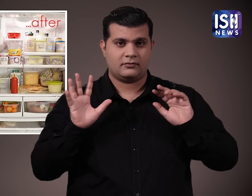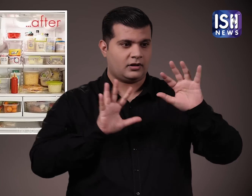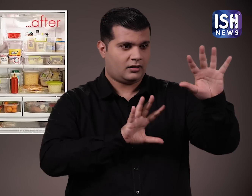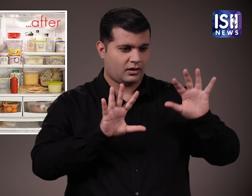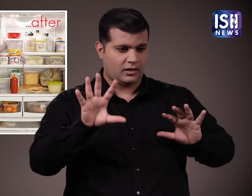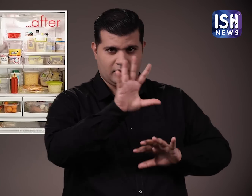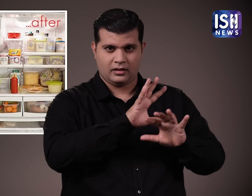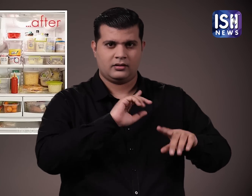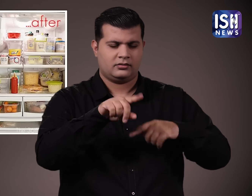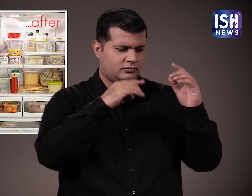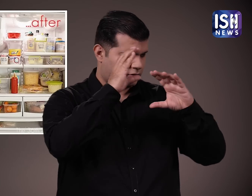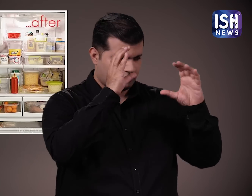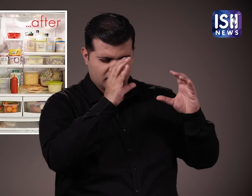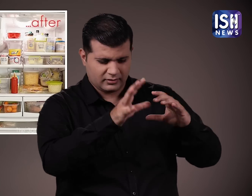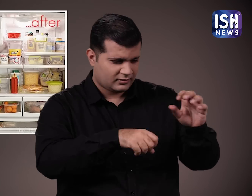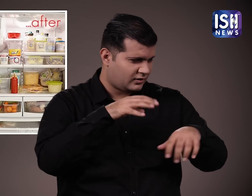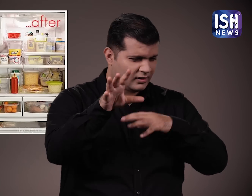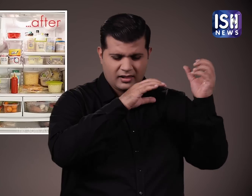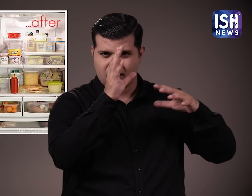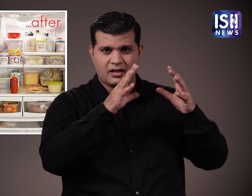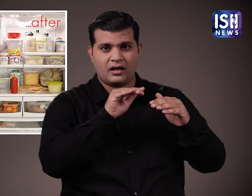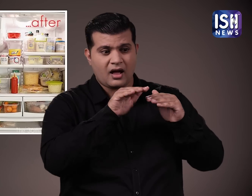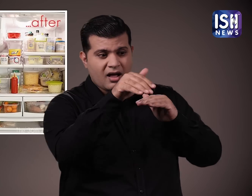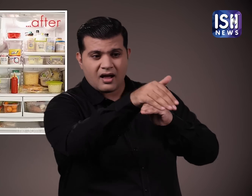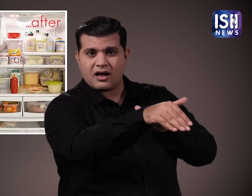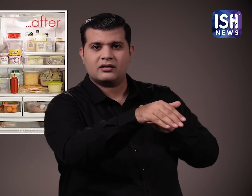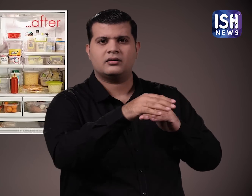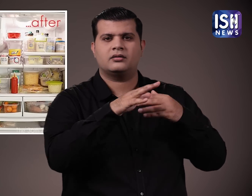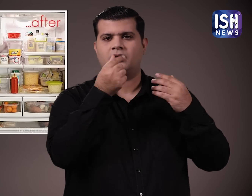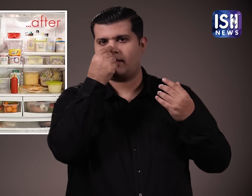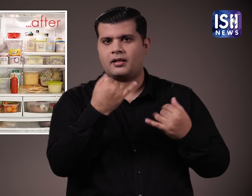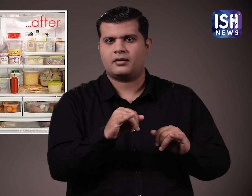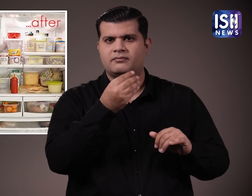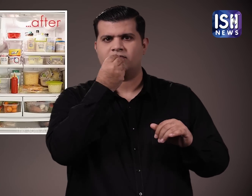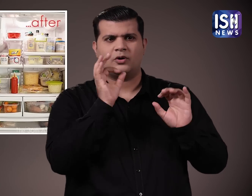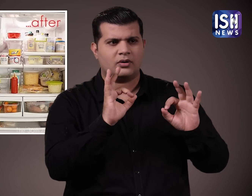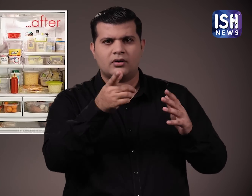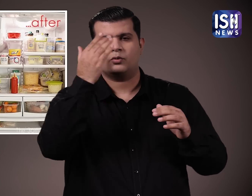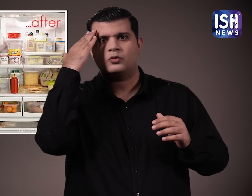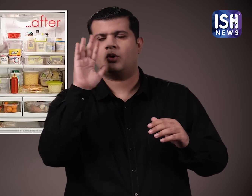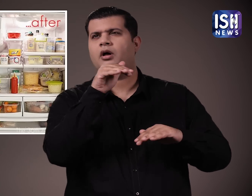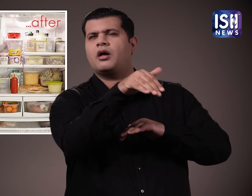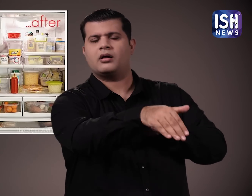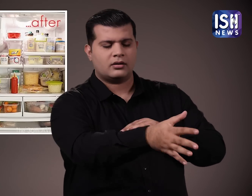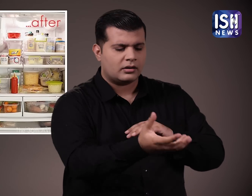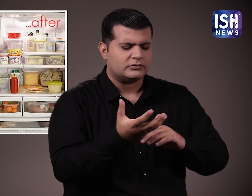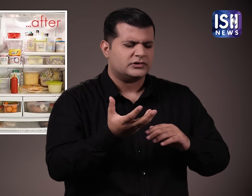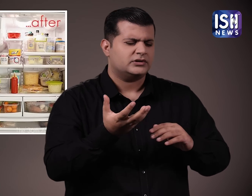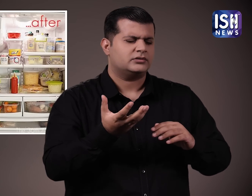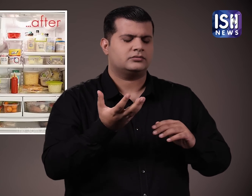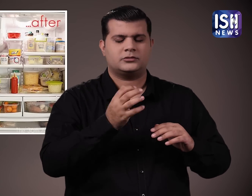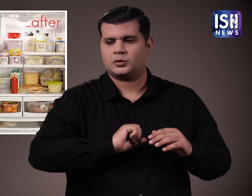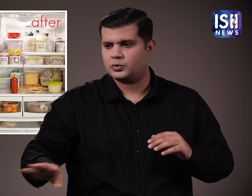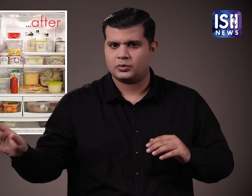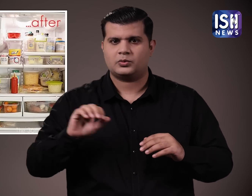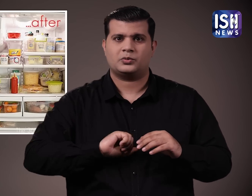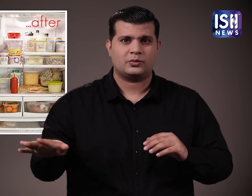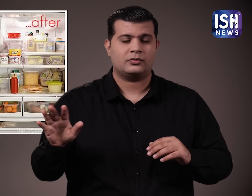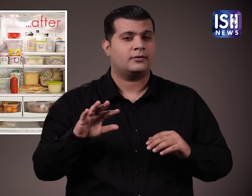If you overload the fridge, you may forgot something kept at the back. It can then spoil and lead to wastage.